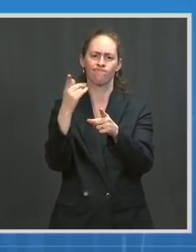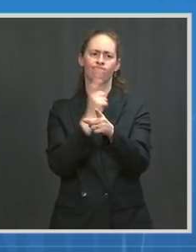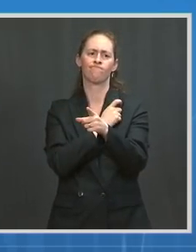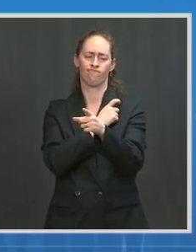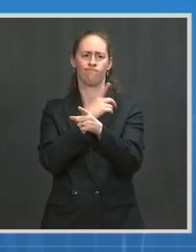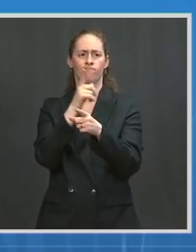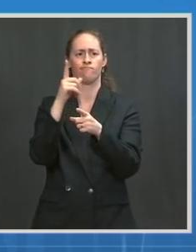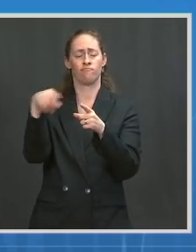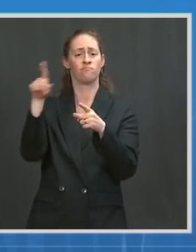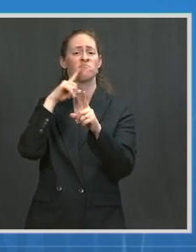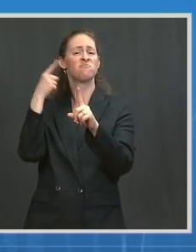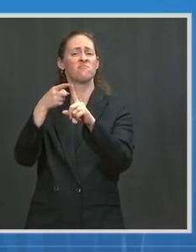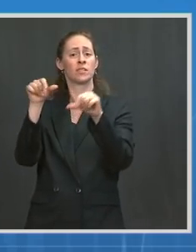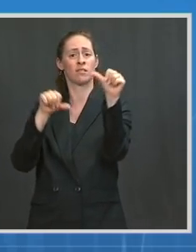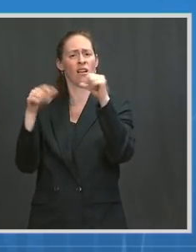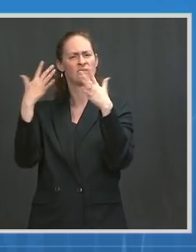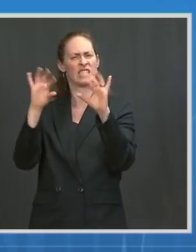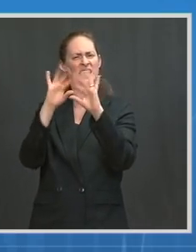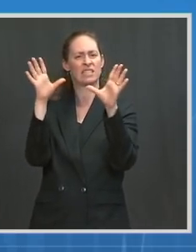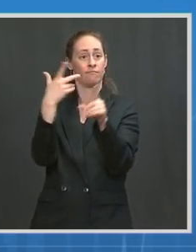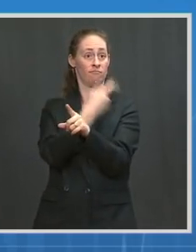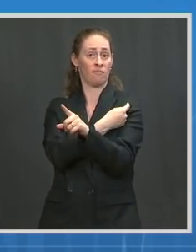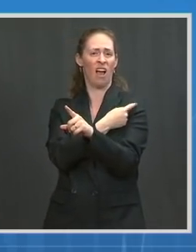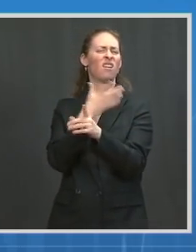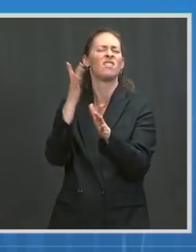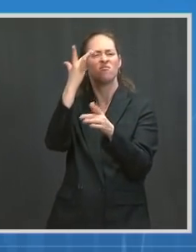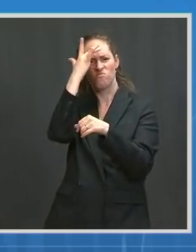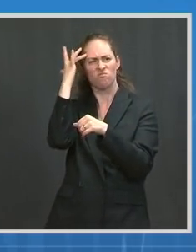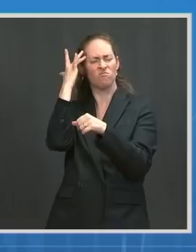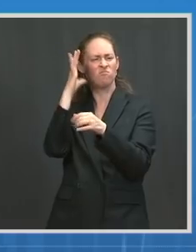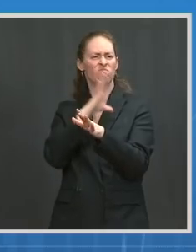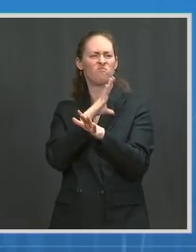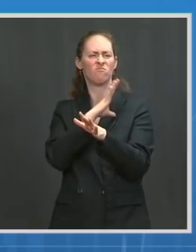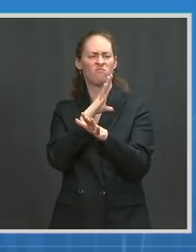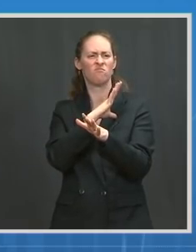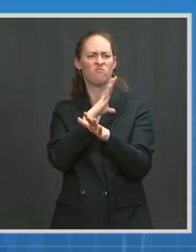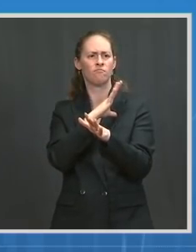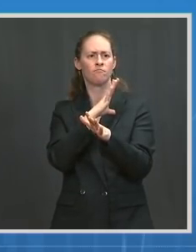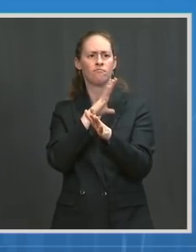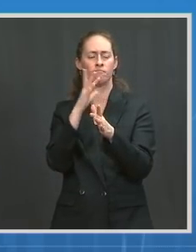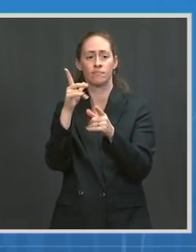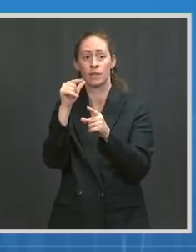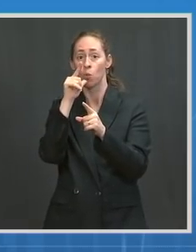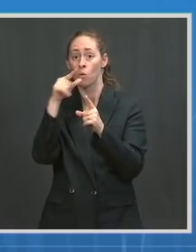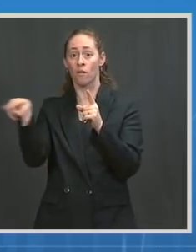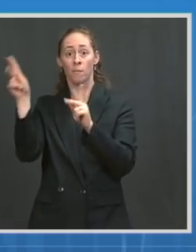It is the people who are not fully vaccinated in those settings, who might not be wearing a mask, who are not protected. And it tho- --